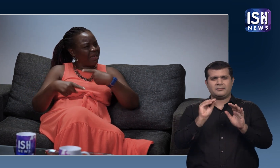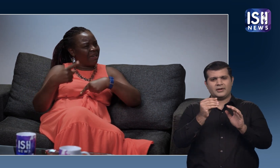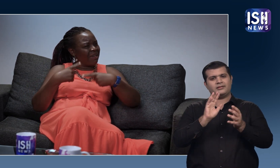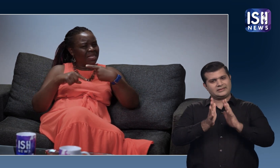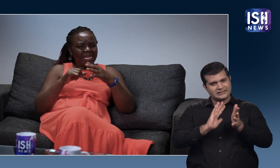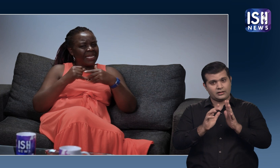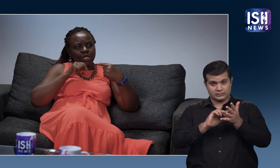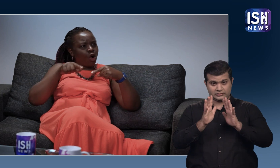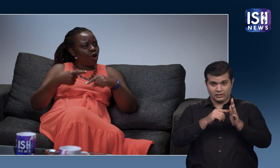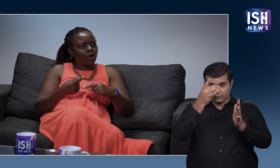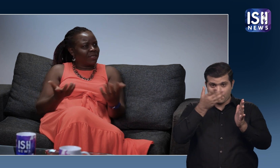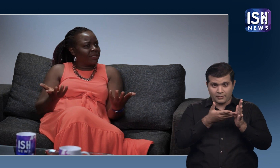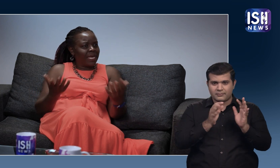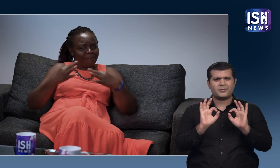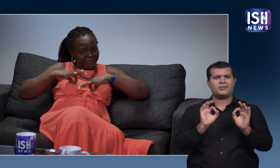Learning Indian Sign Language does not hurt at all.